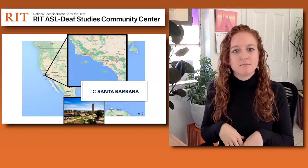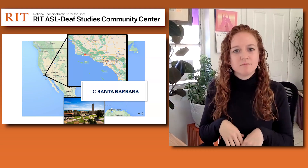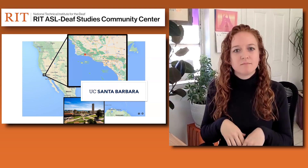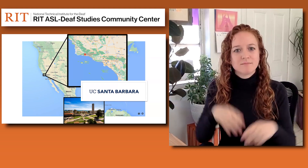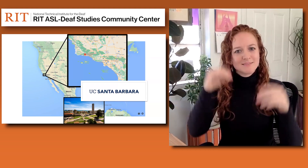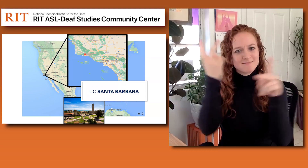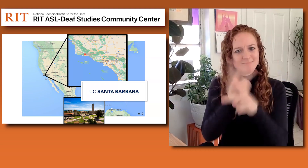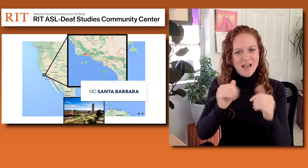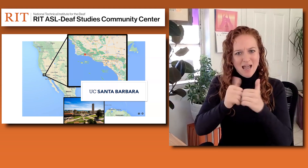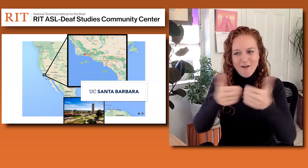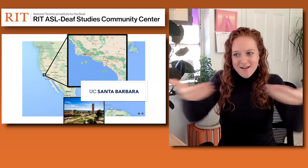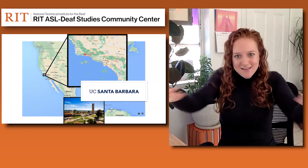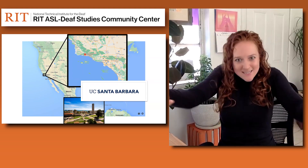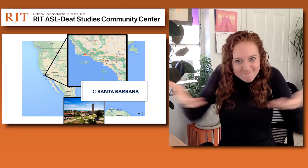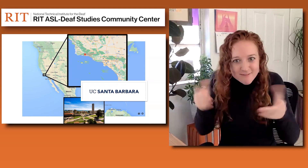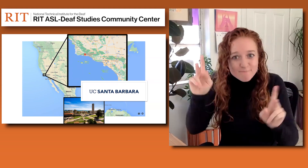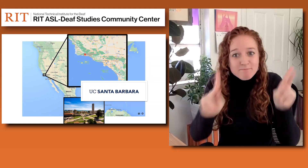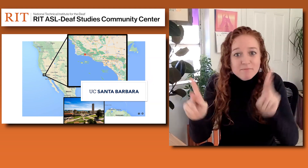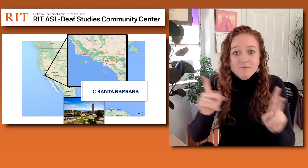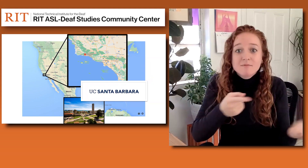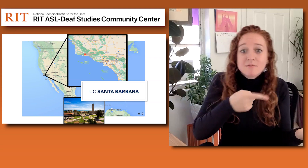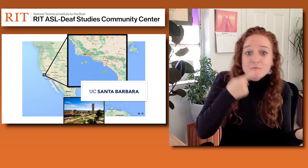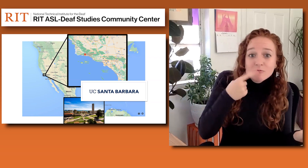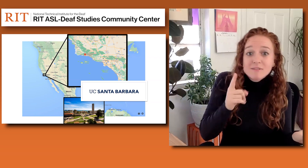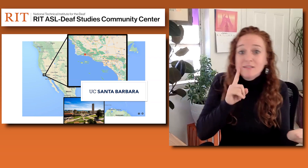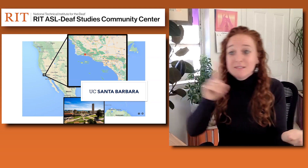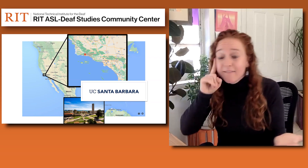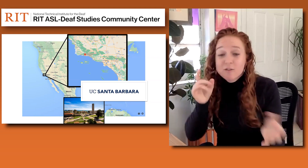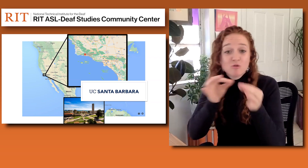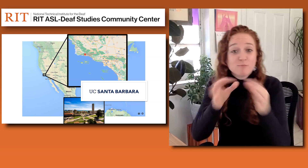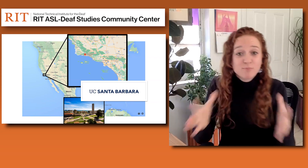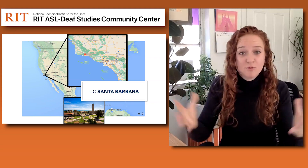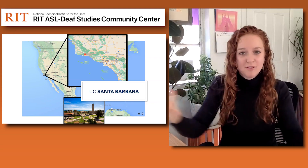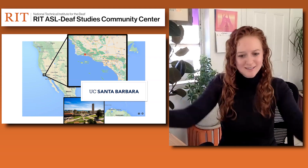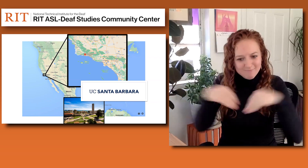Are we looking at a cross-section of human beings, as in a variety?